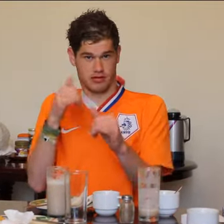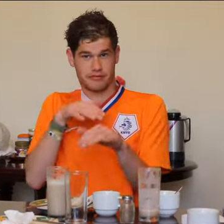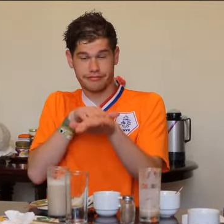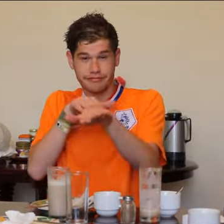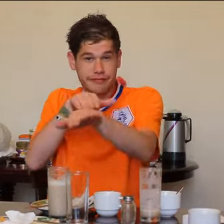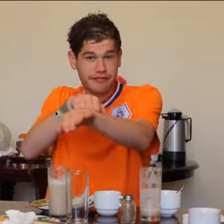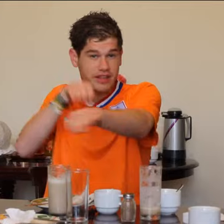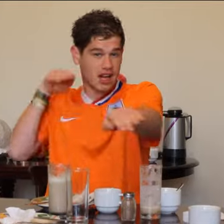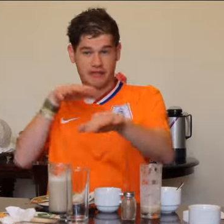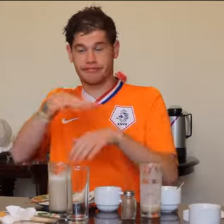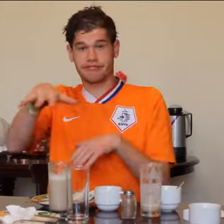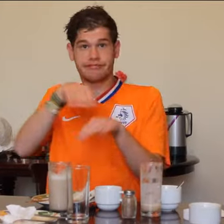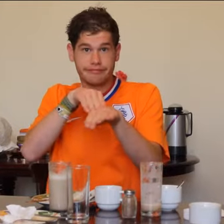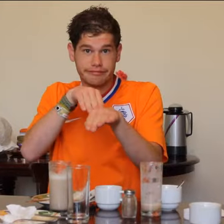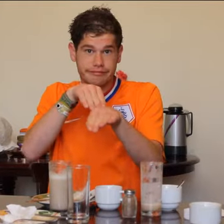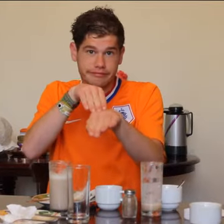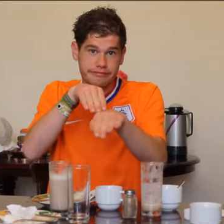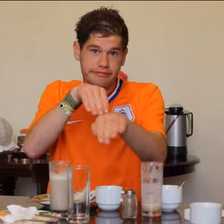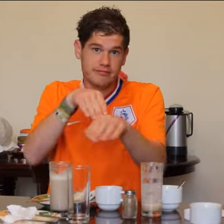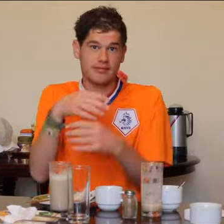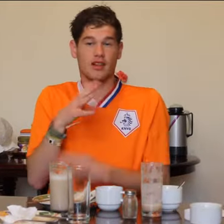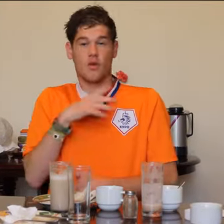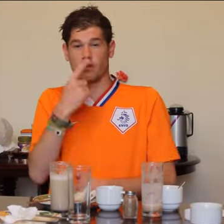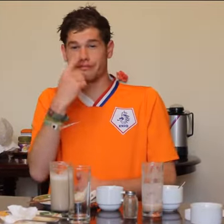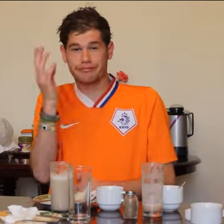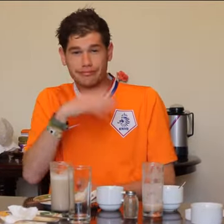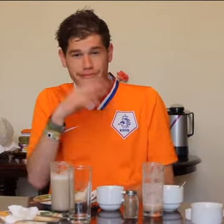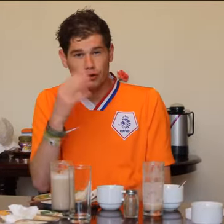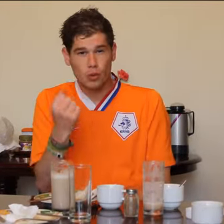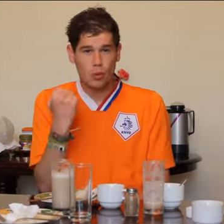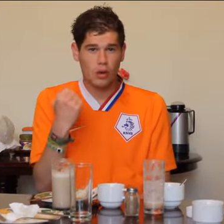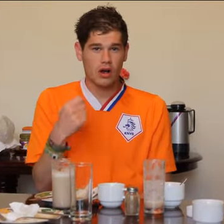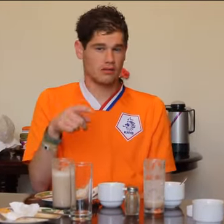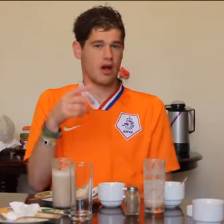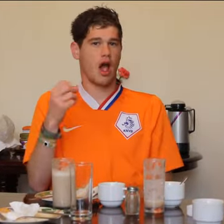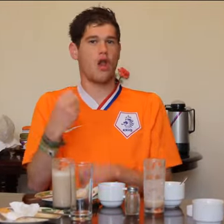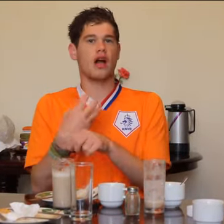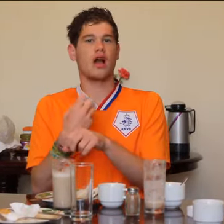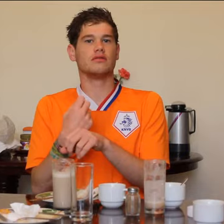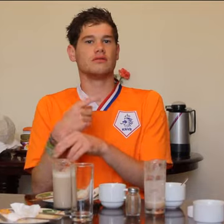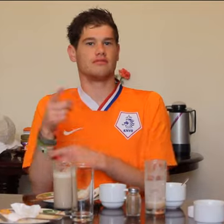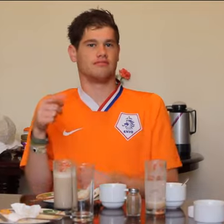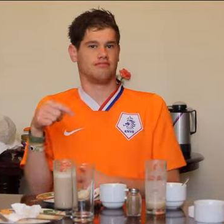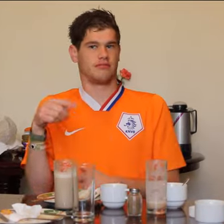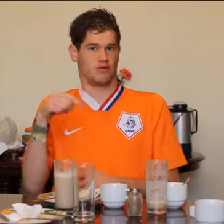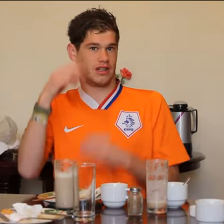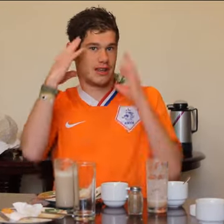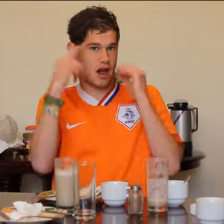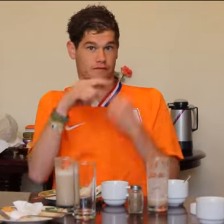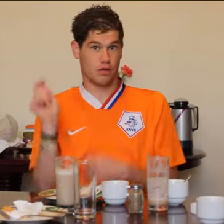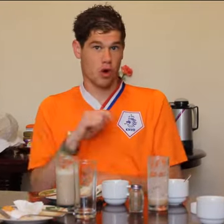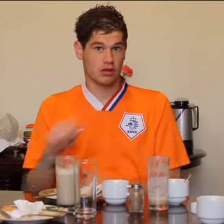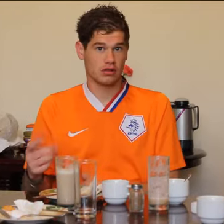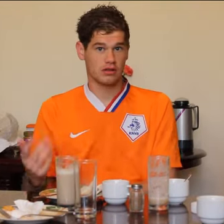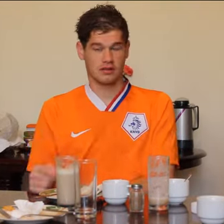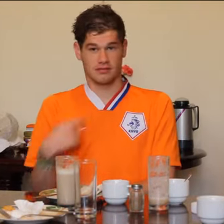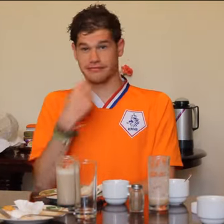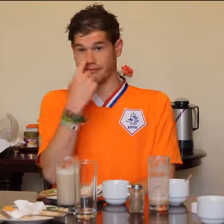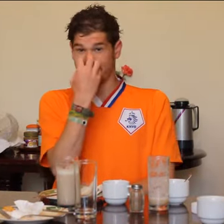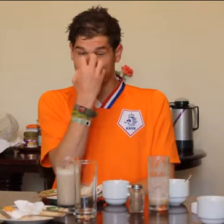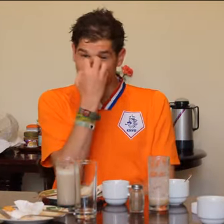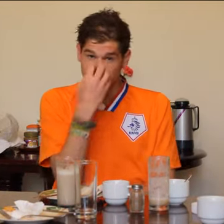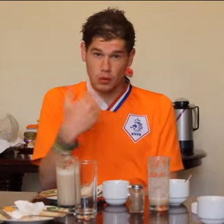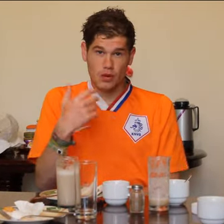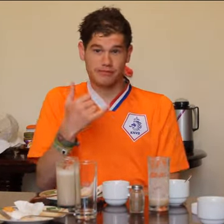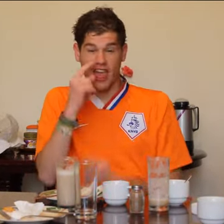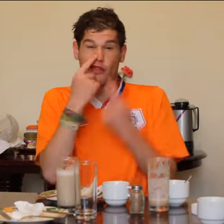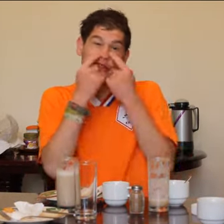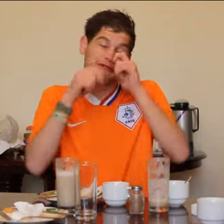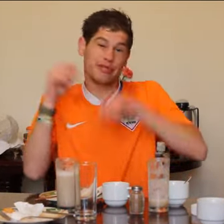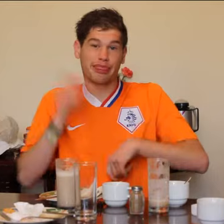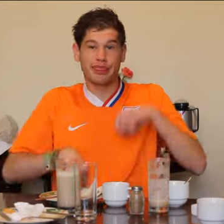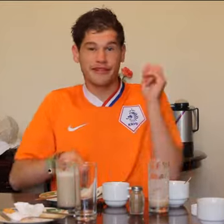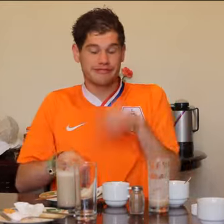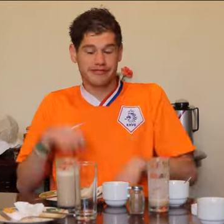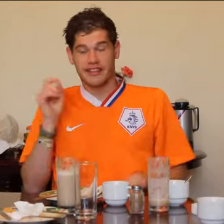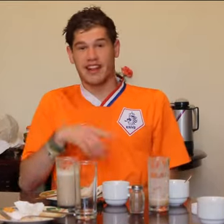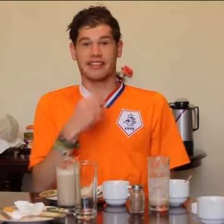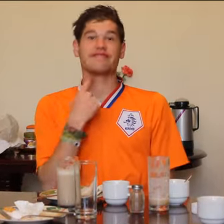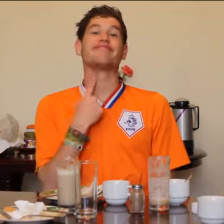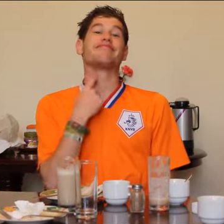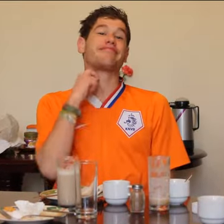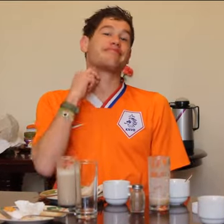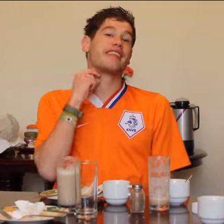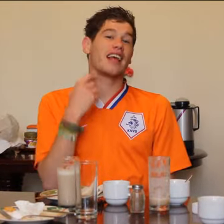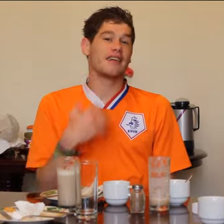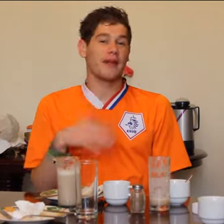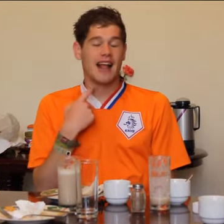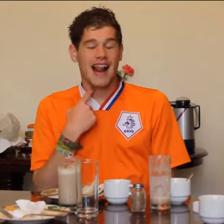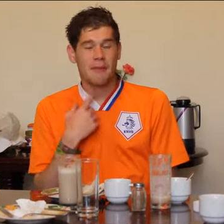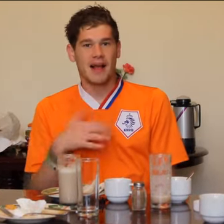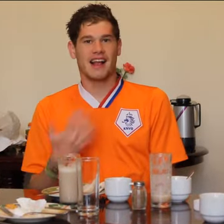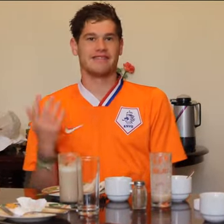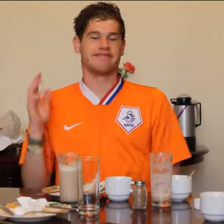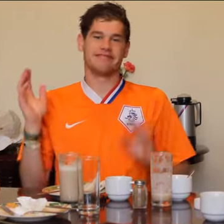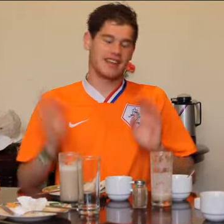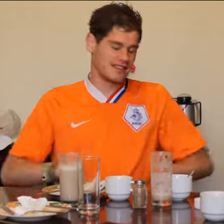but there was a traffic jam. It smelled terrible, it caused pain in my throat